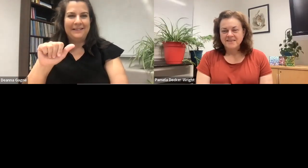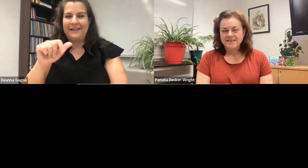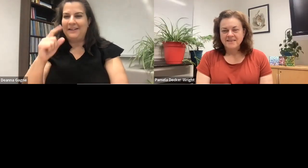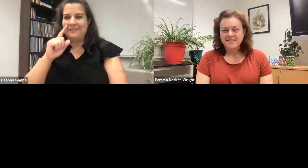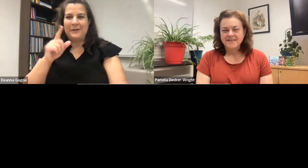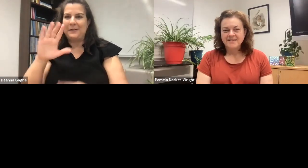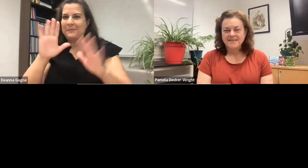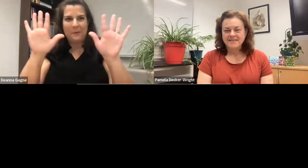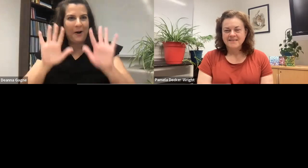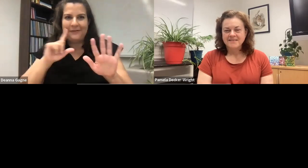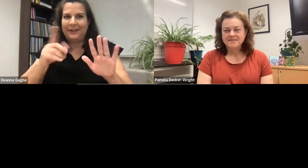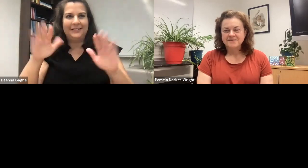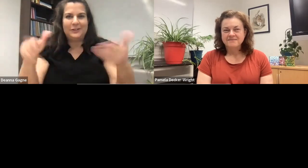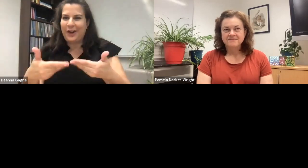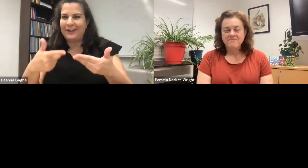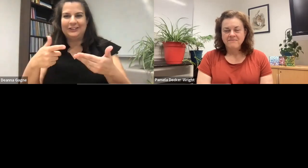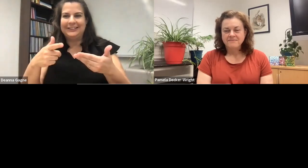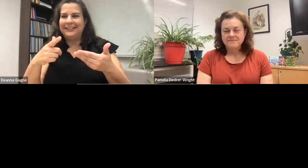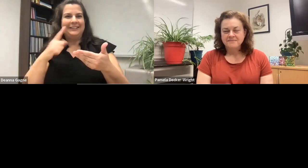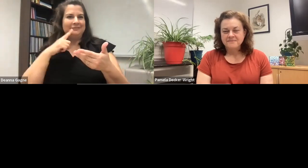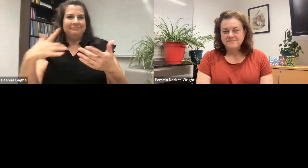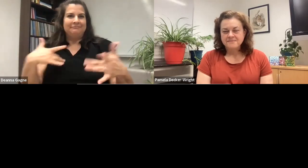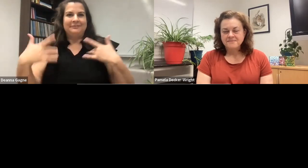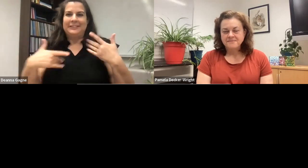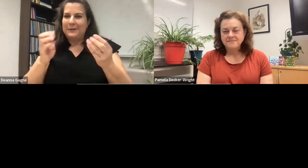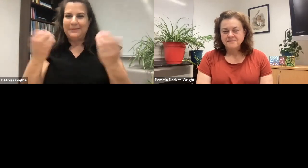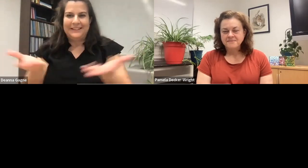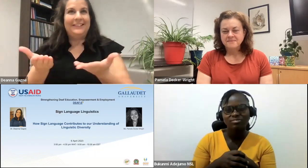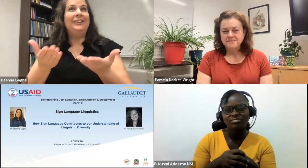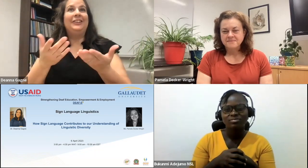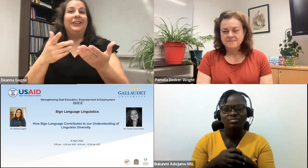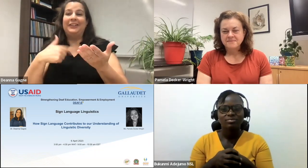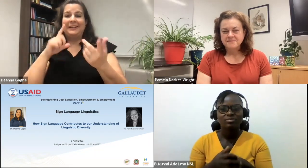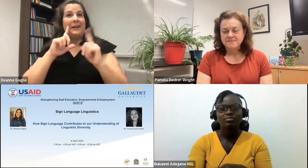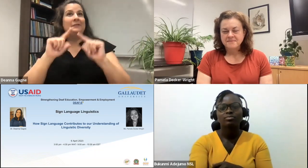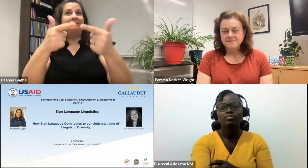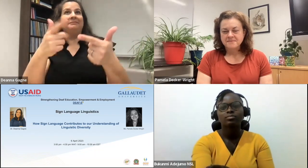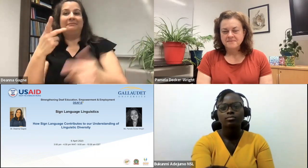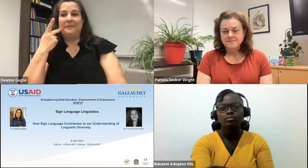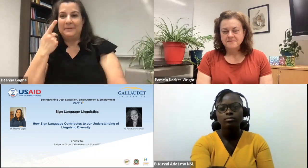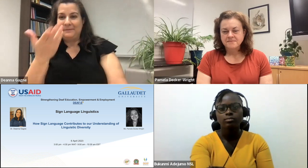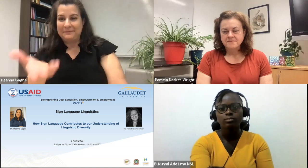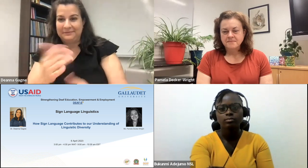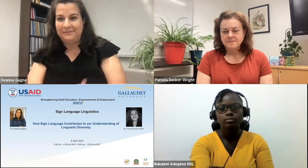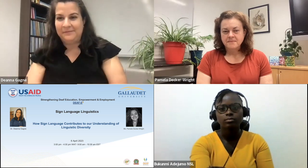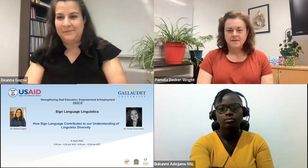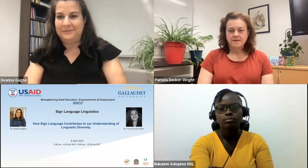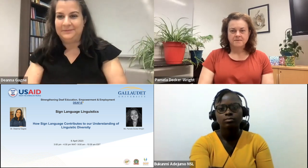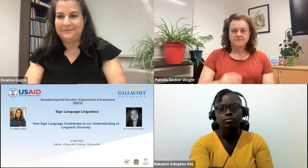Thank you so much, Amanda, for that wonderful introduction and warm welcome. I'm excited to be here, Pamela.